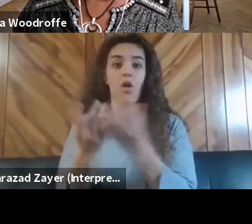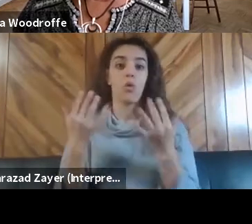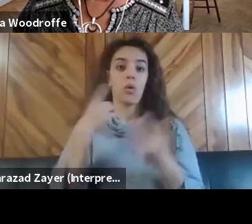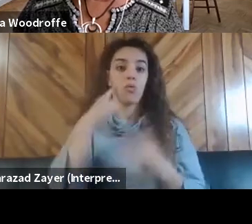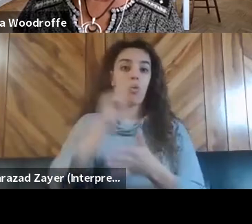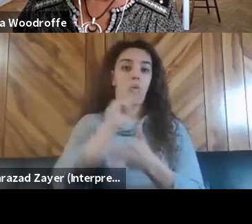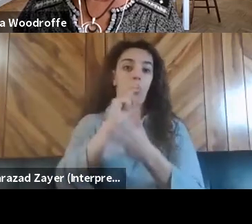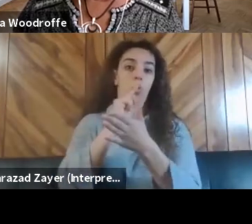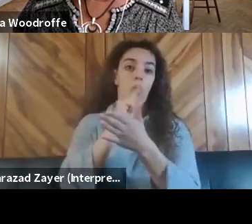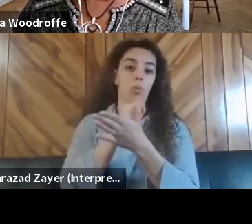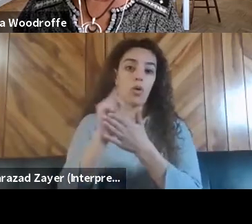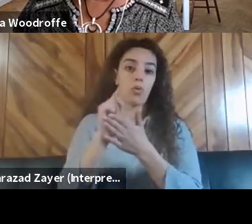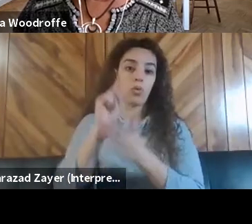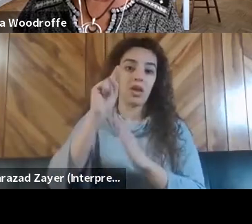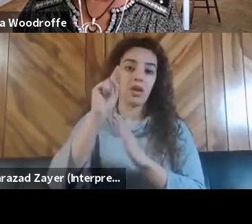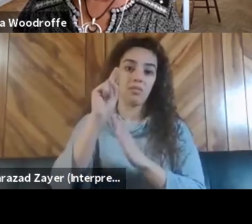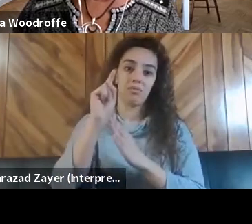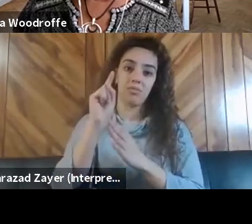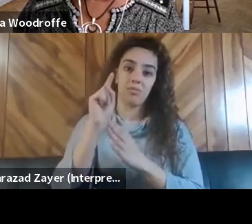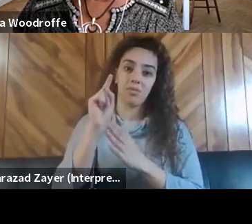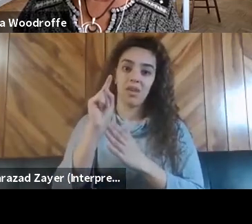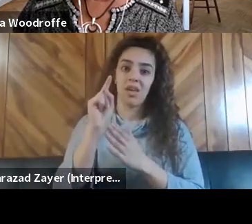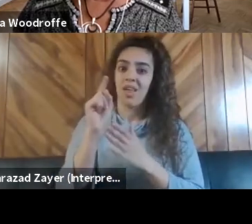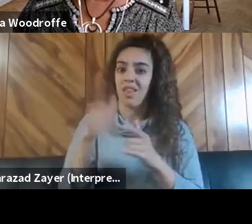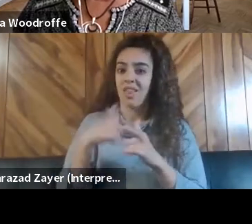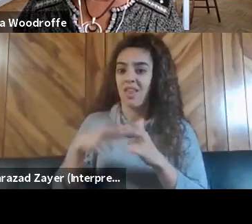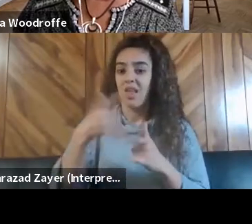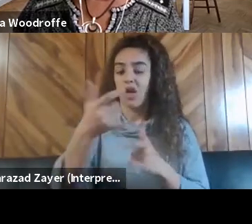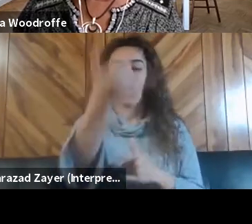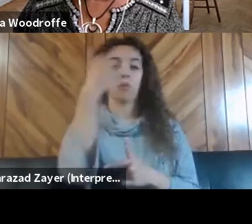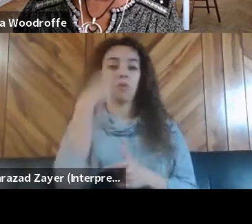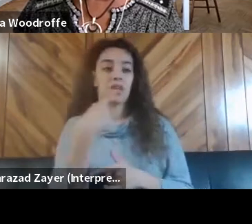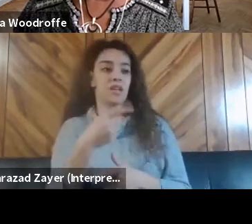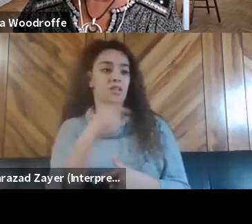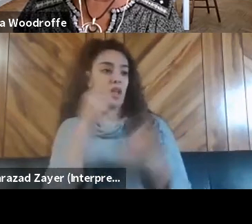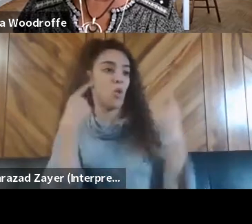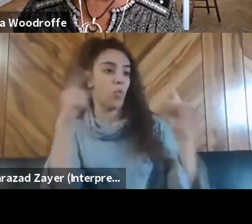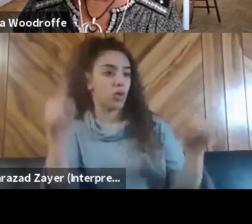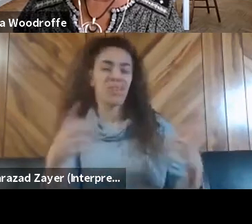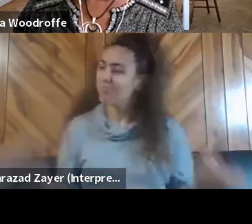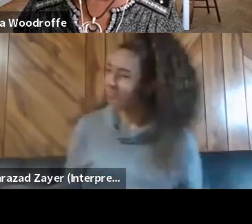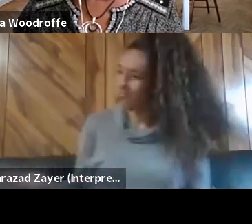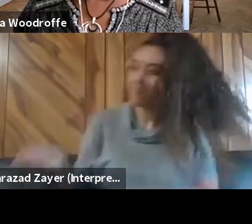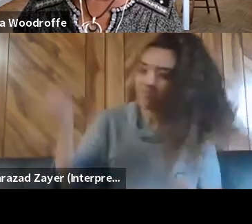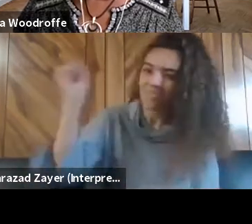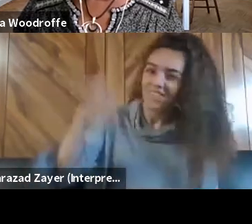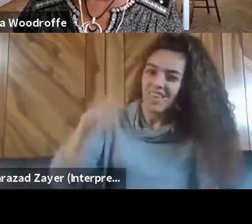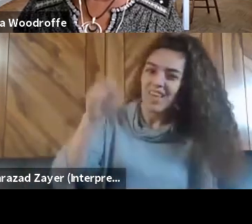Well, yeah. What do you expect? Now? now it's so they